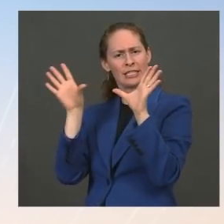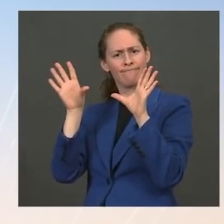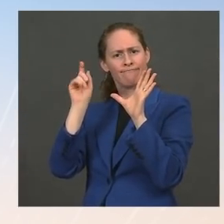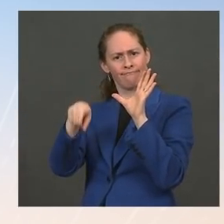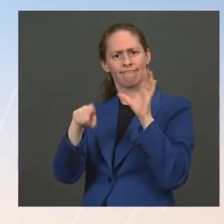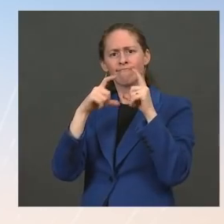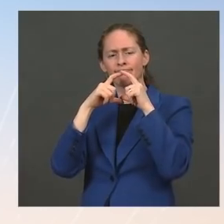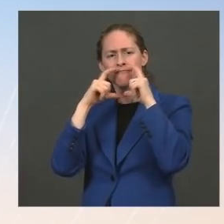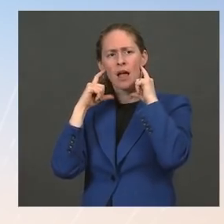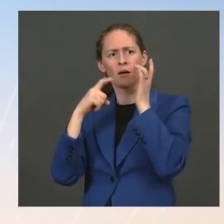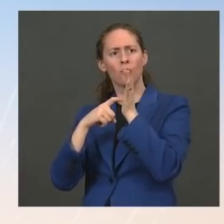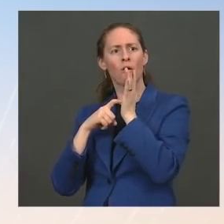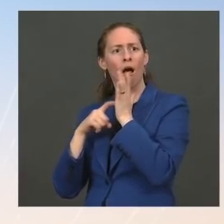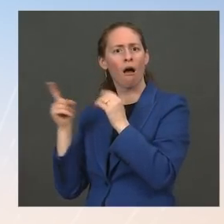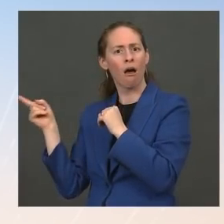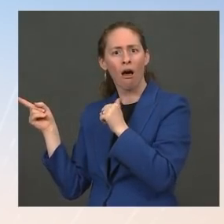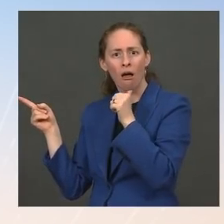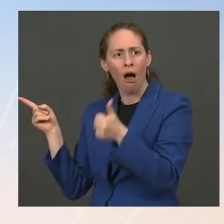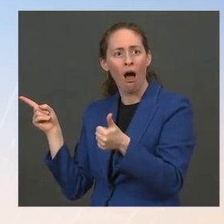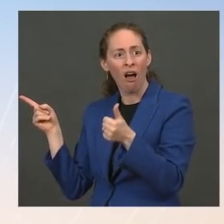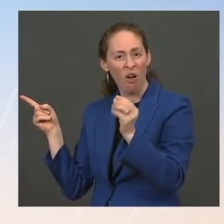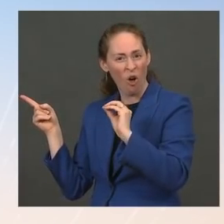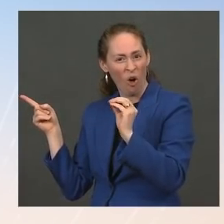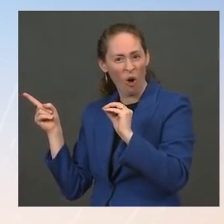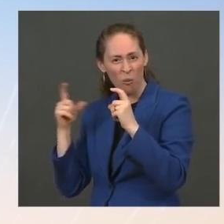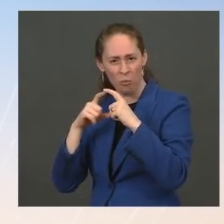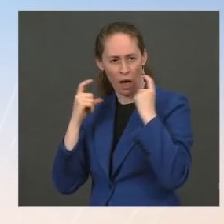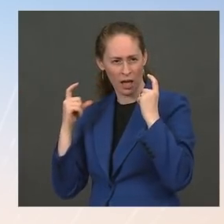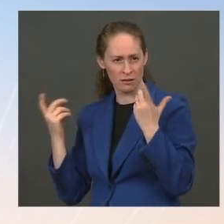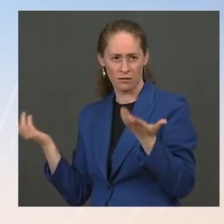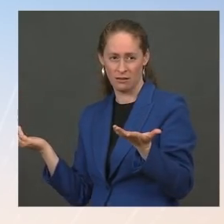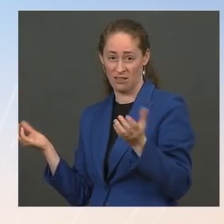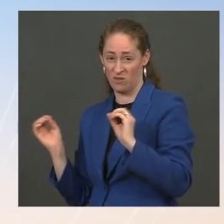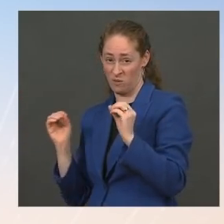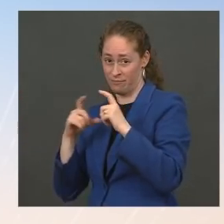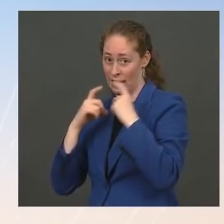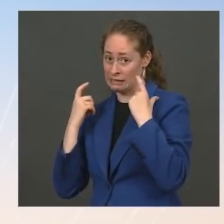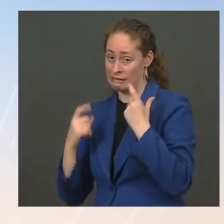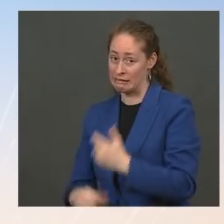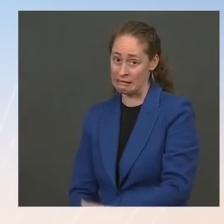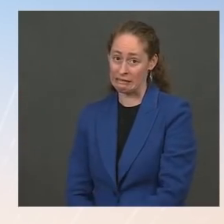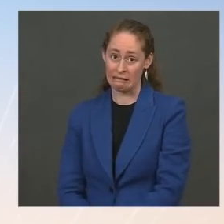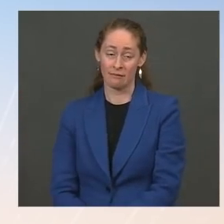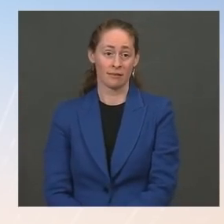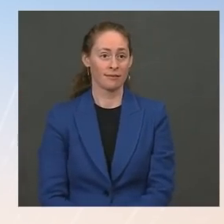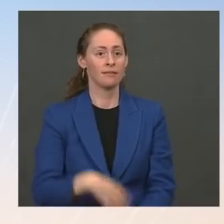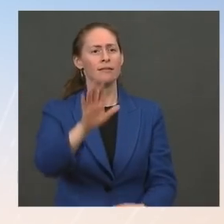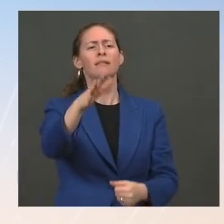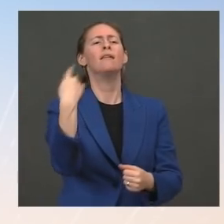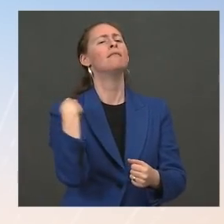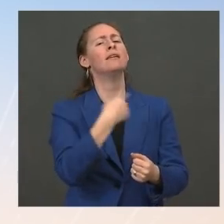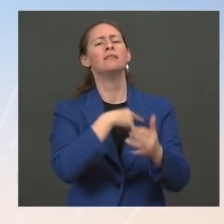Ms. Psaki: Well again, Peter, our recommendation and advice continues to be for people to wear masks when they are required in establishments.